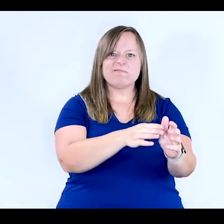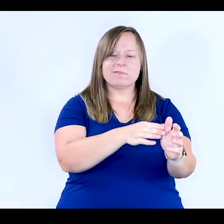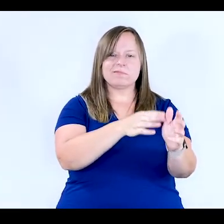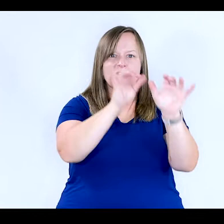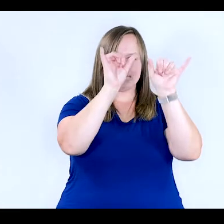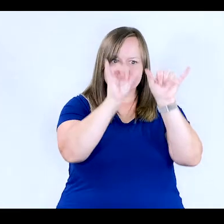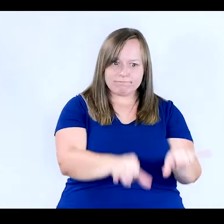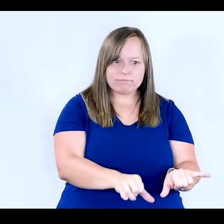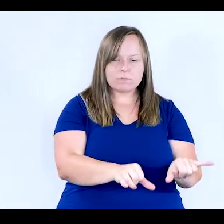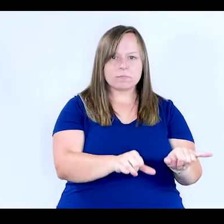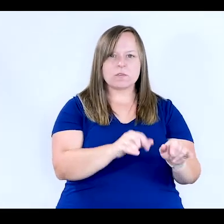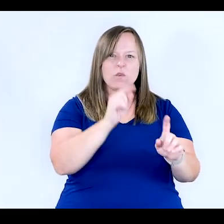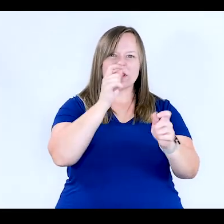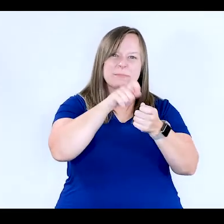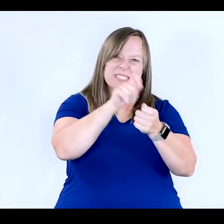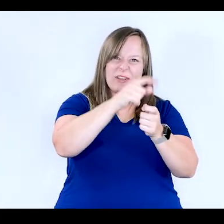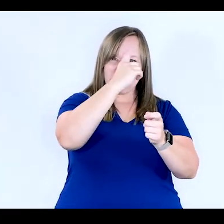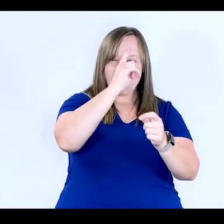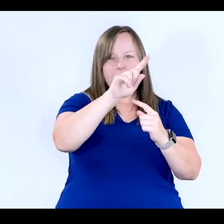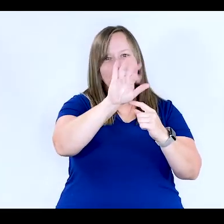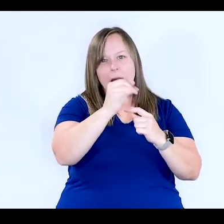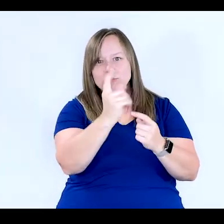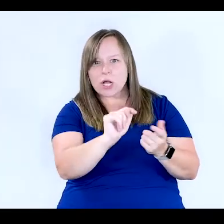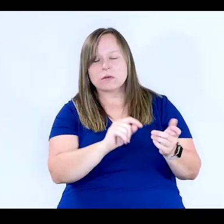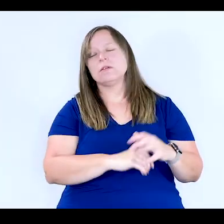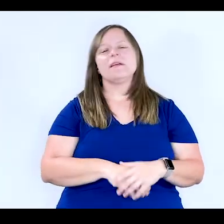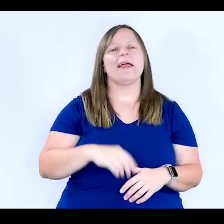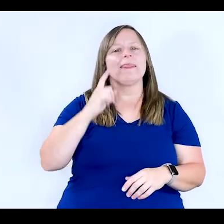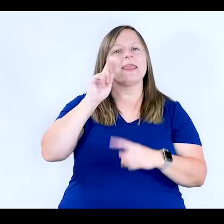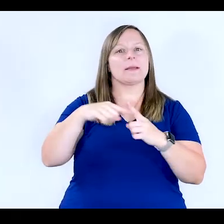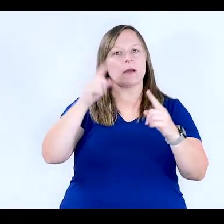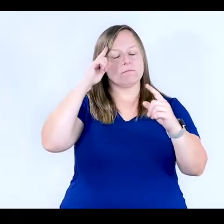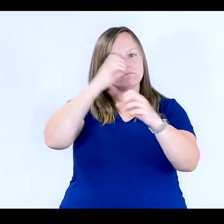thought or object. 5) And another consideration is think about visual